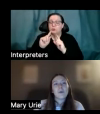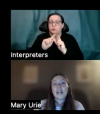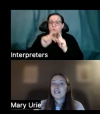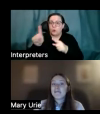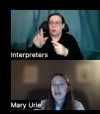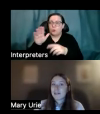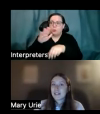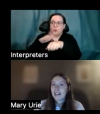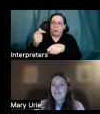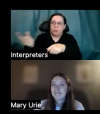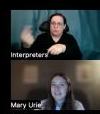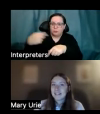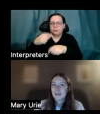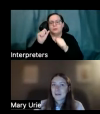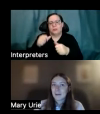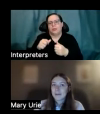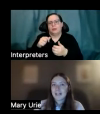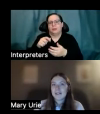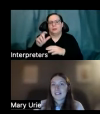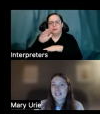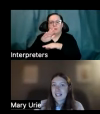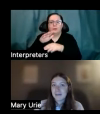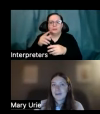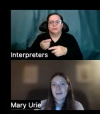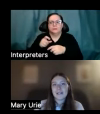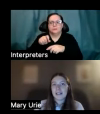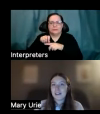wait outside the rooms outside the Senate room or outside the